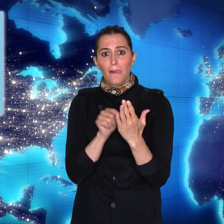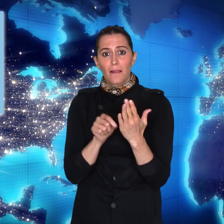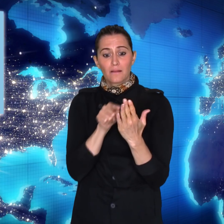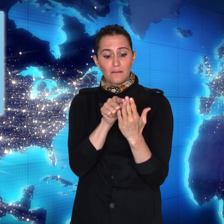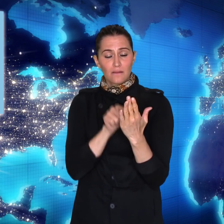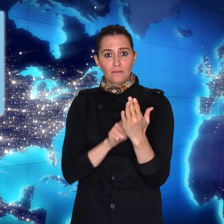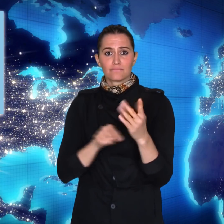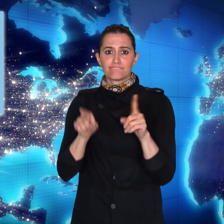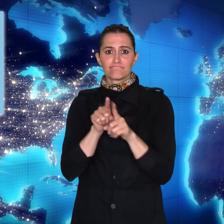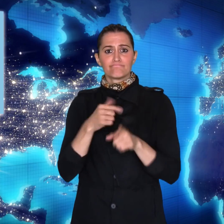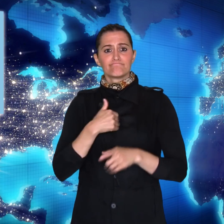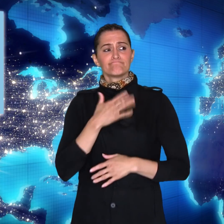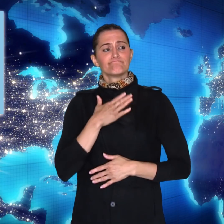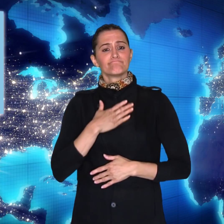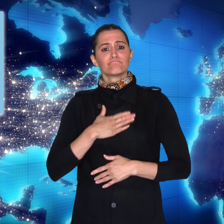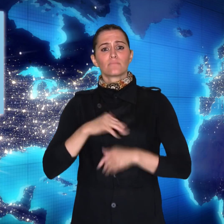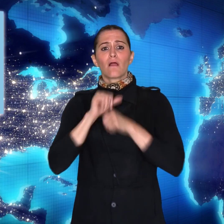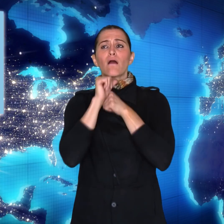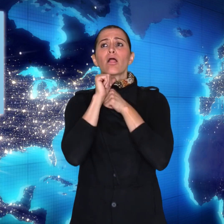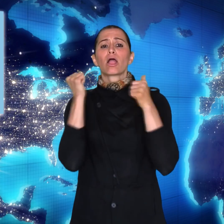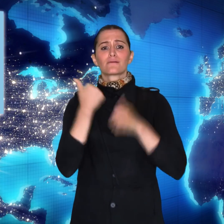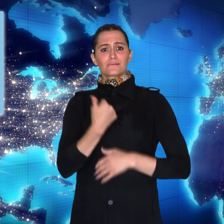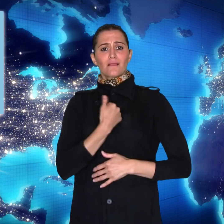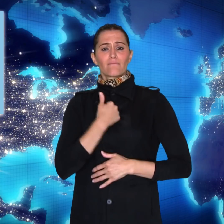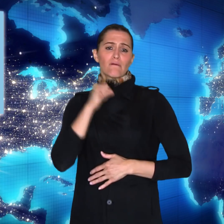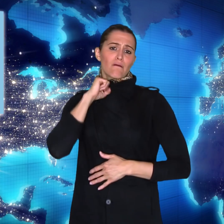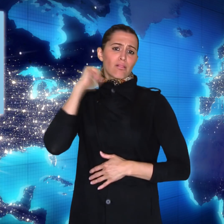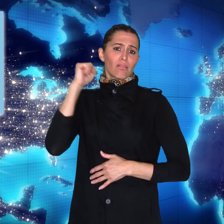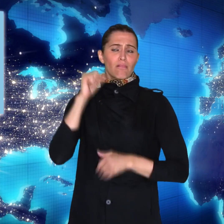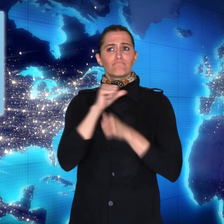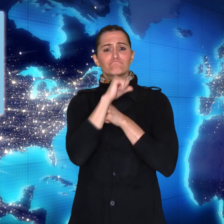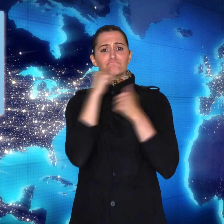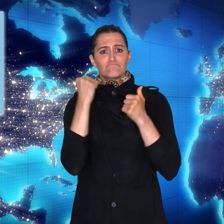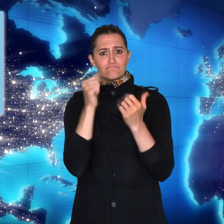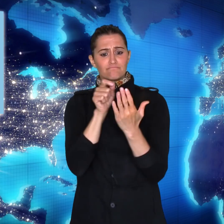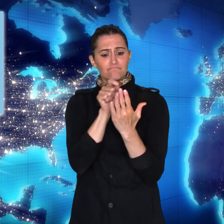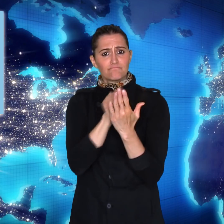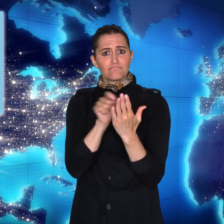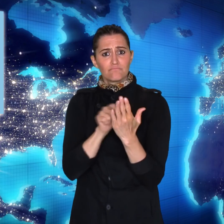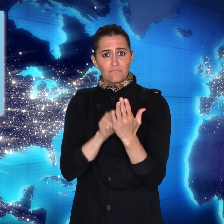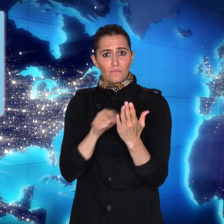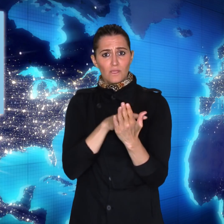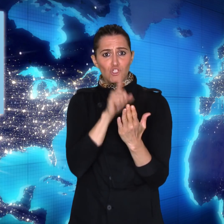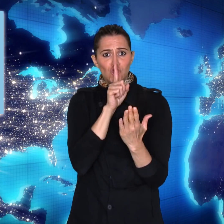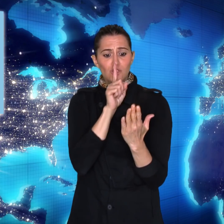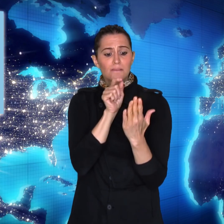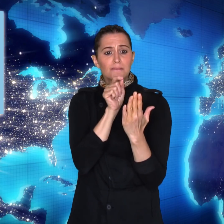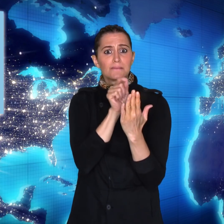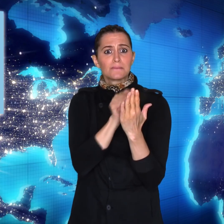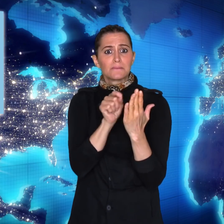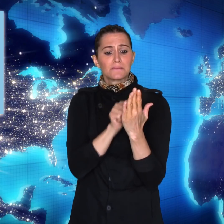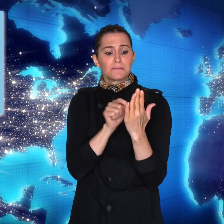it was from Wendy.